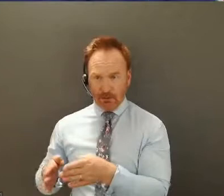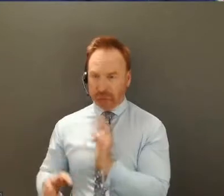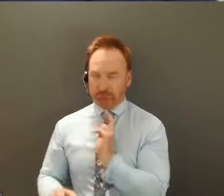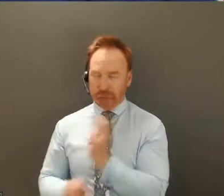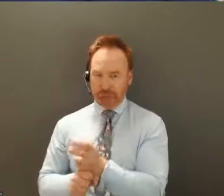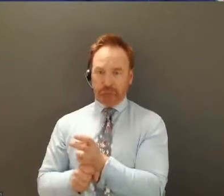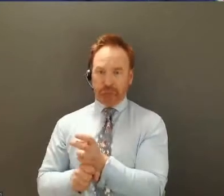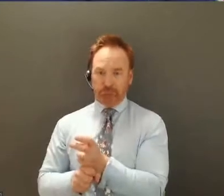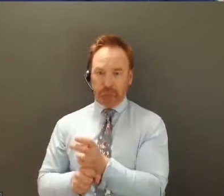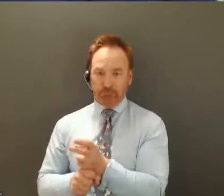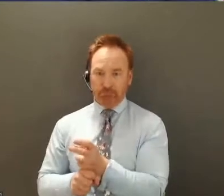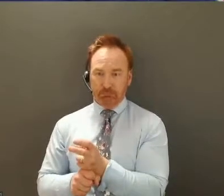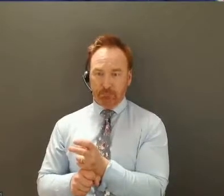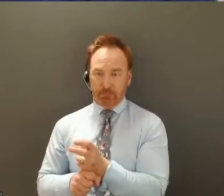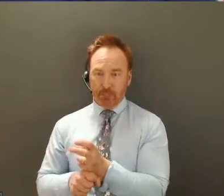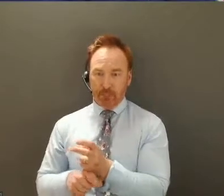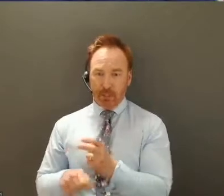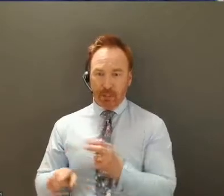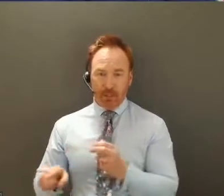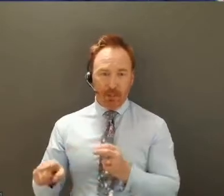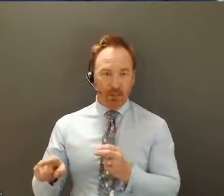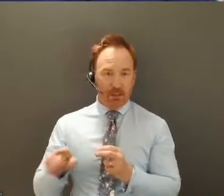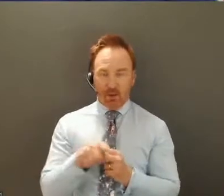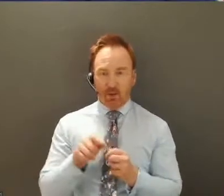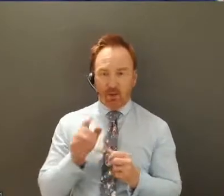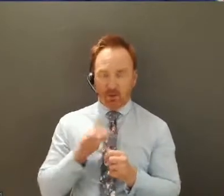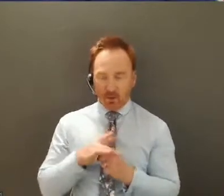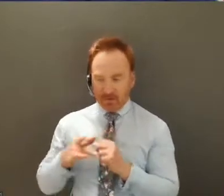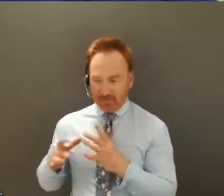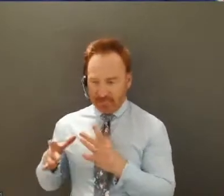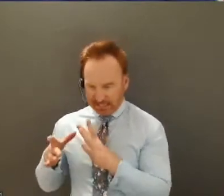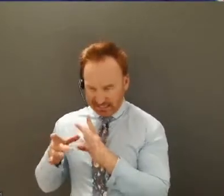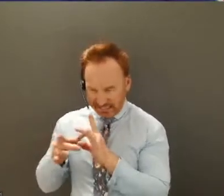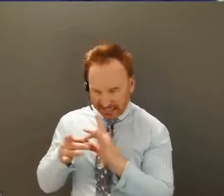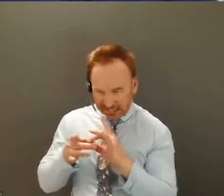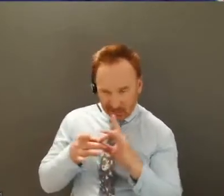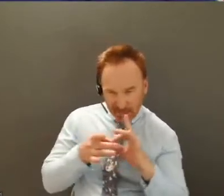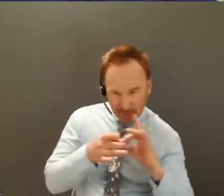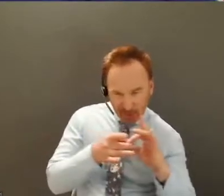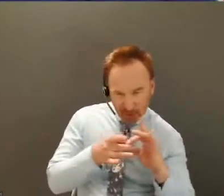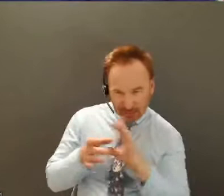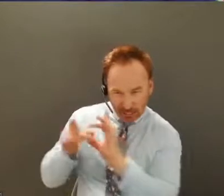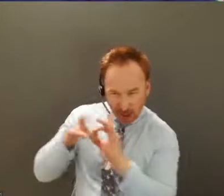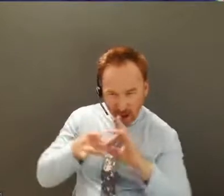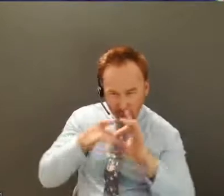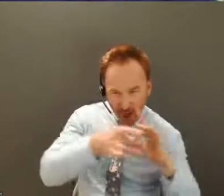souvenir but it does not pass grade as a verification so when